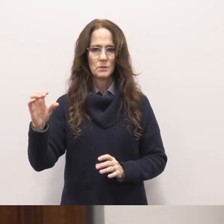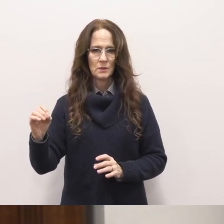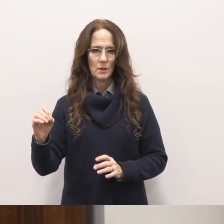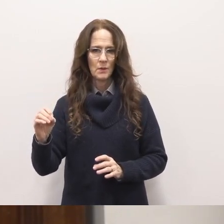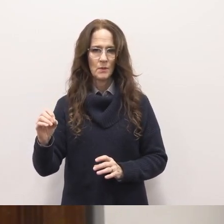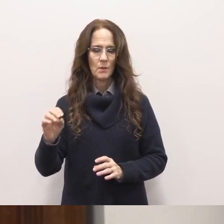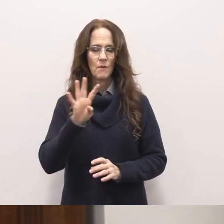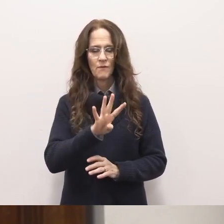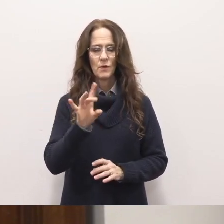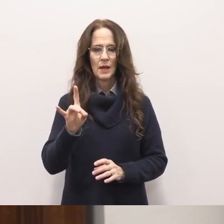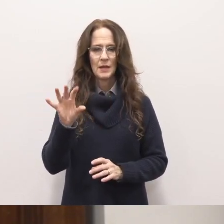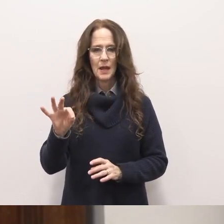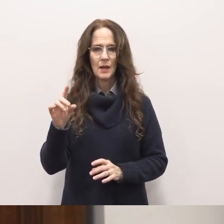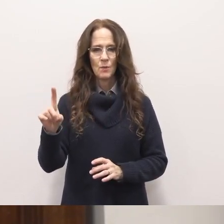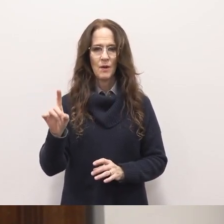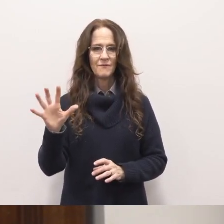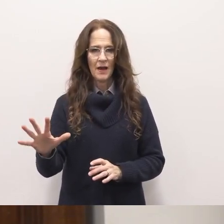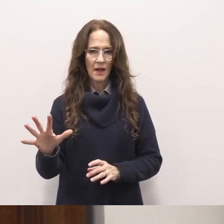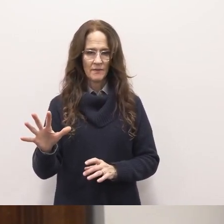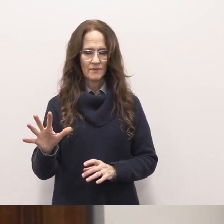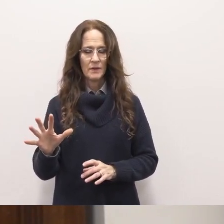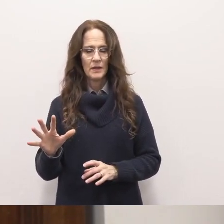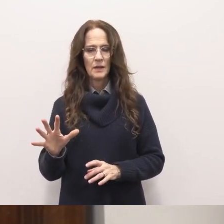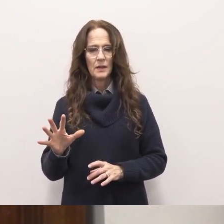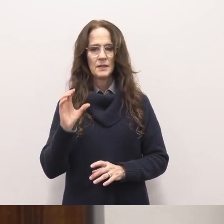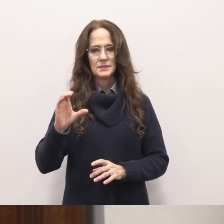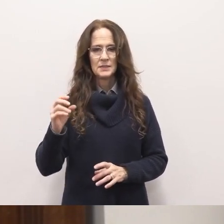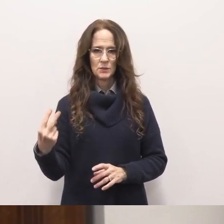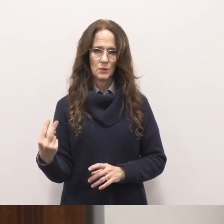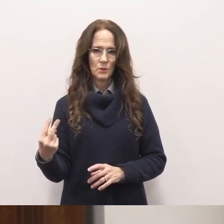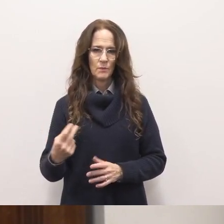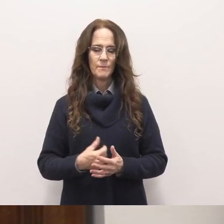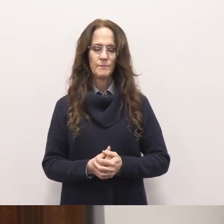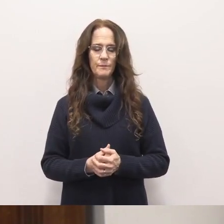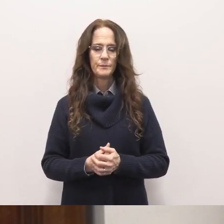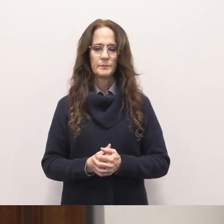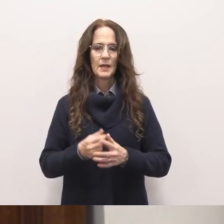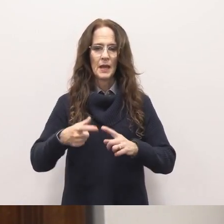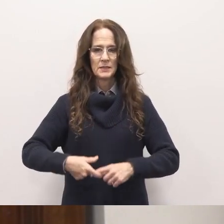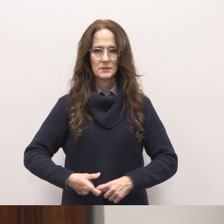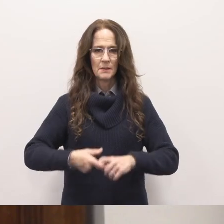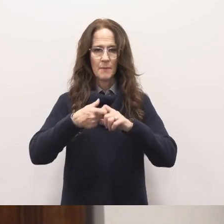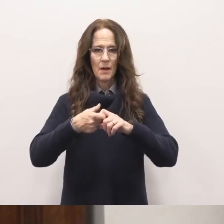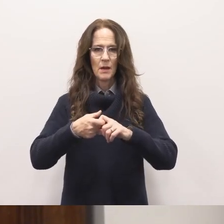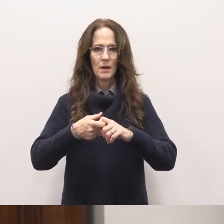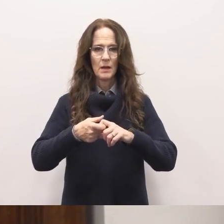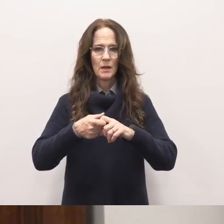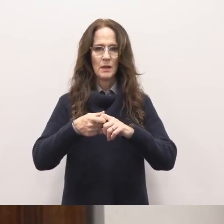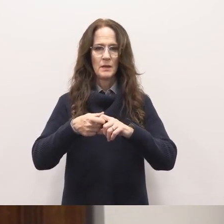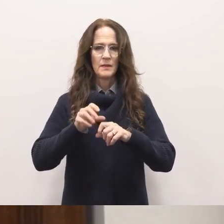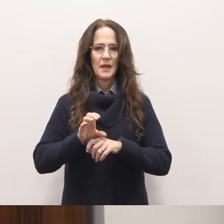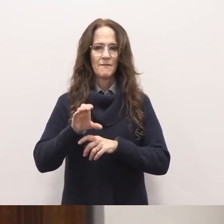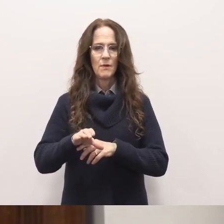and 48915(c)(2), and to suspend the enforcement of the expulsion under pursuant